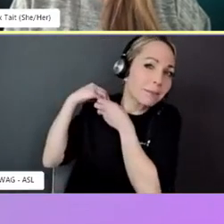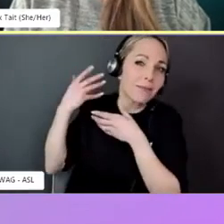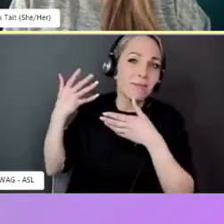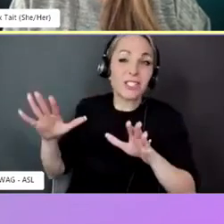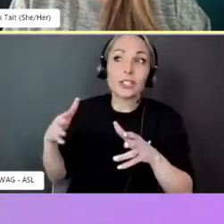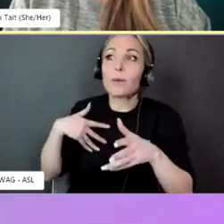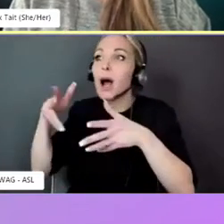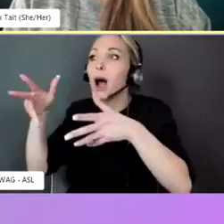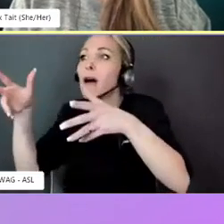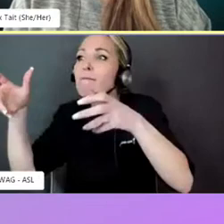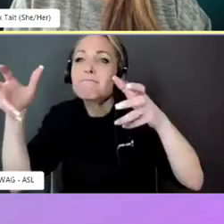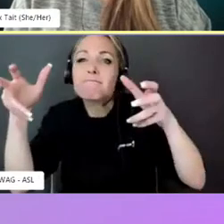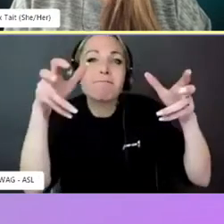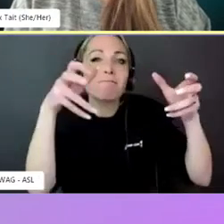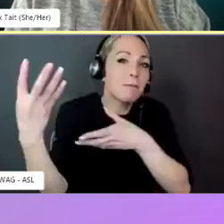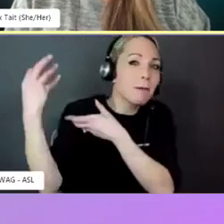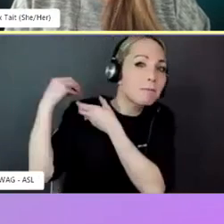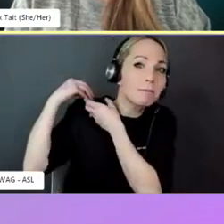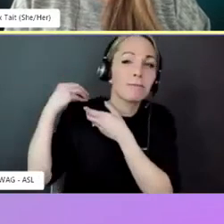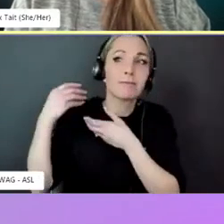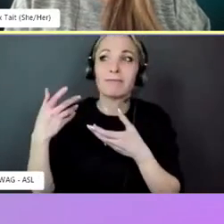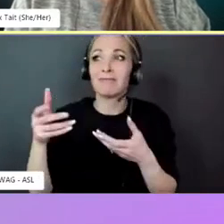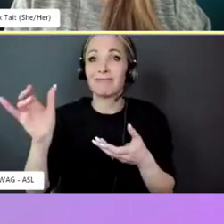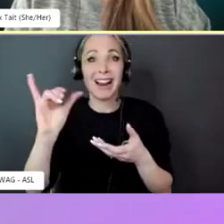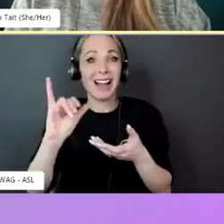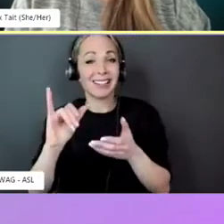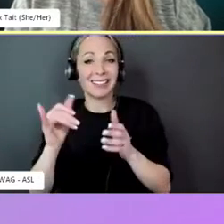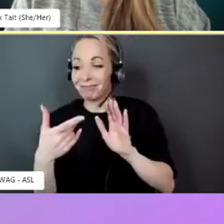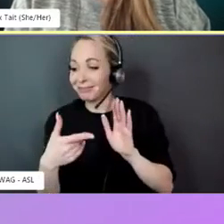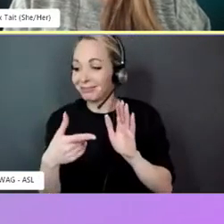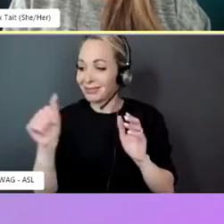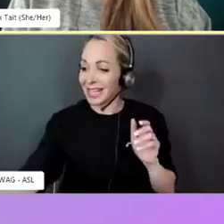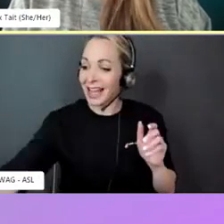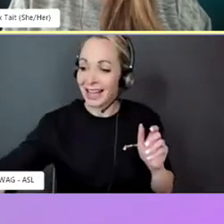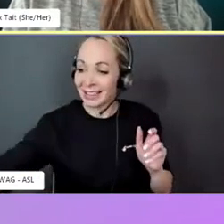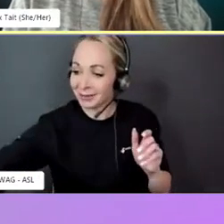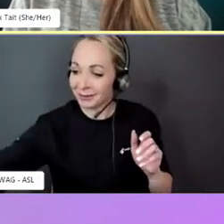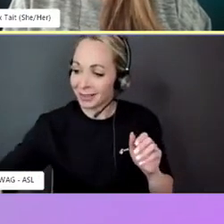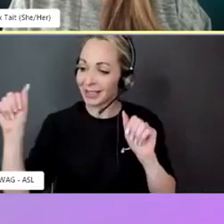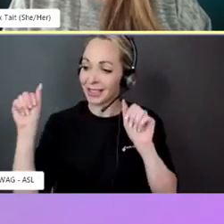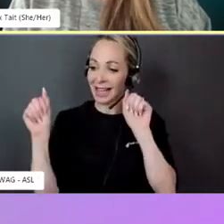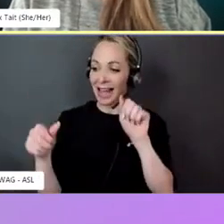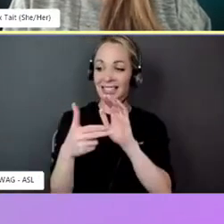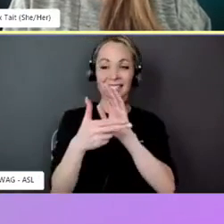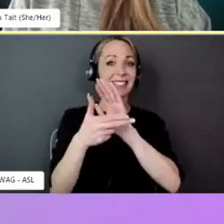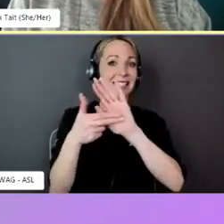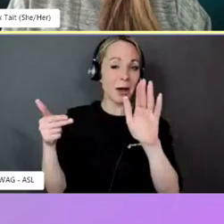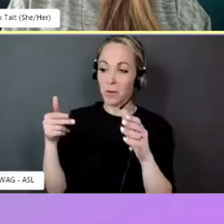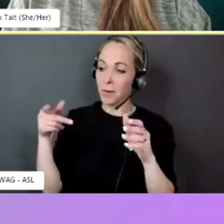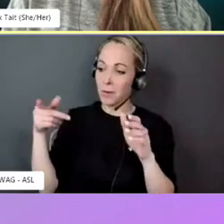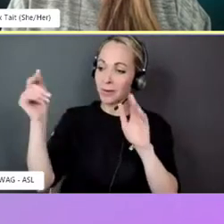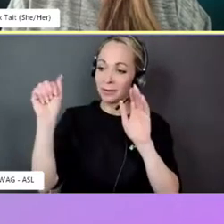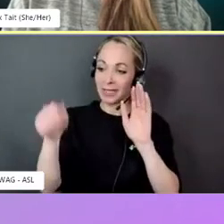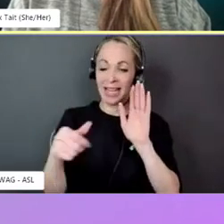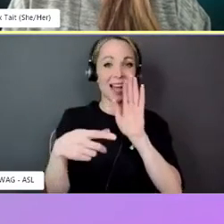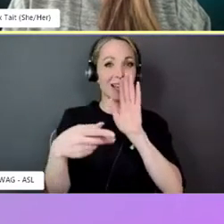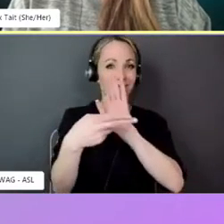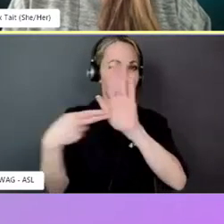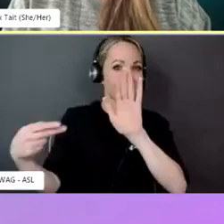judgments on automatic associations that we have with -- including